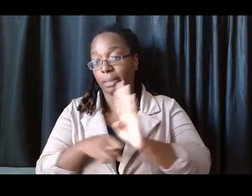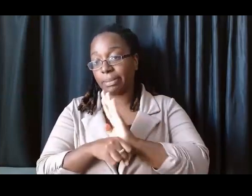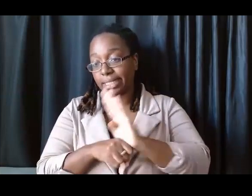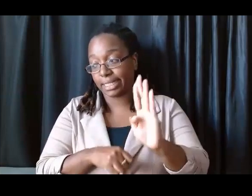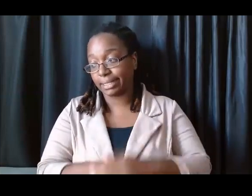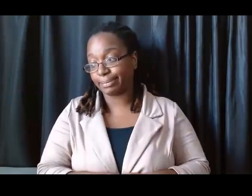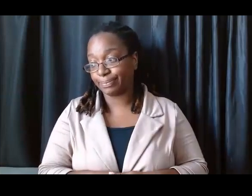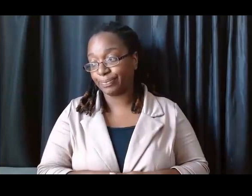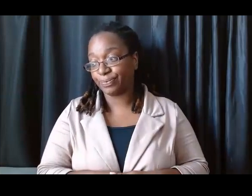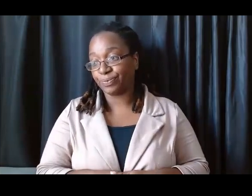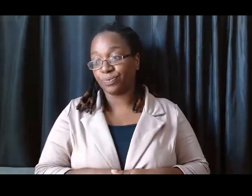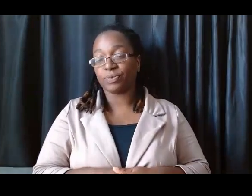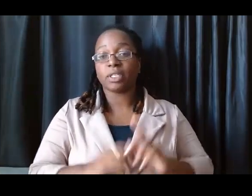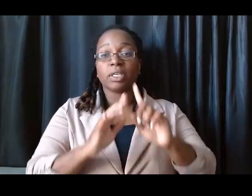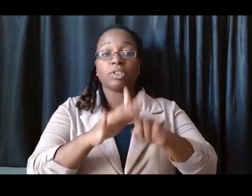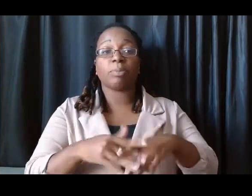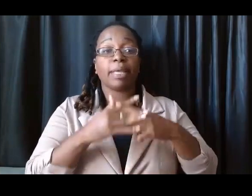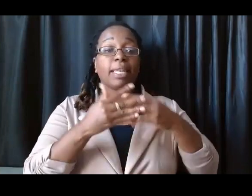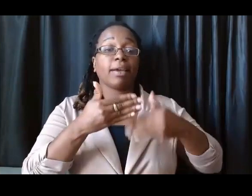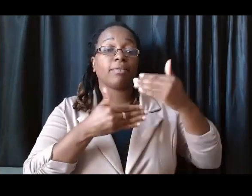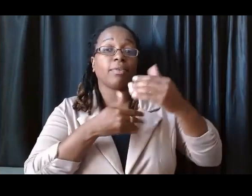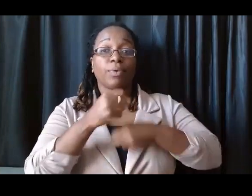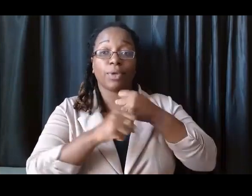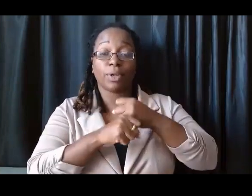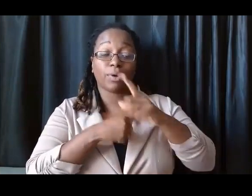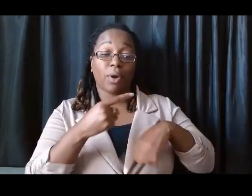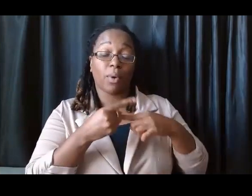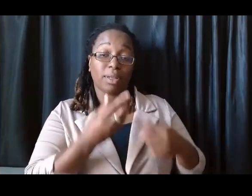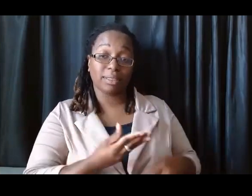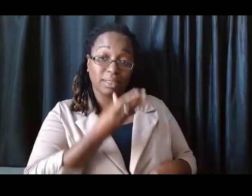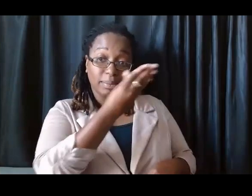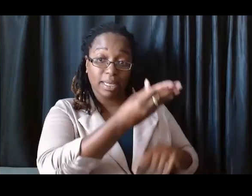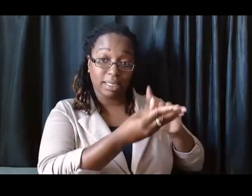So the beginning of the following year when she submits that tax return to social security,